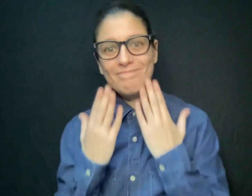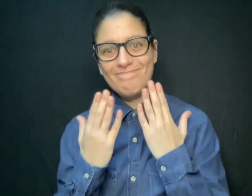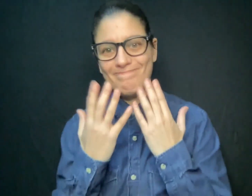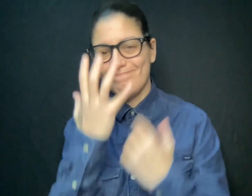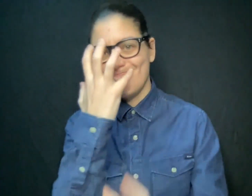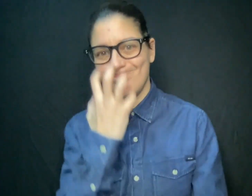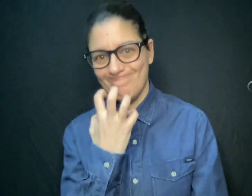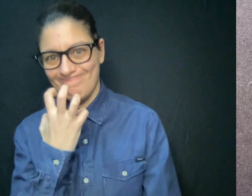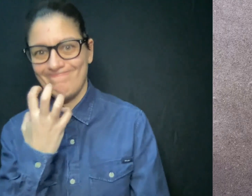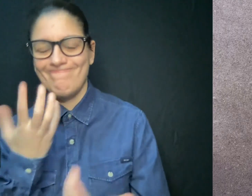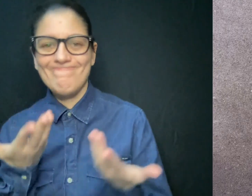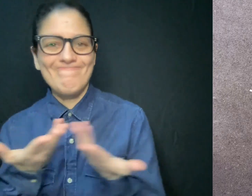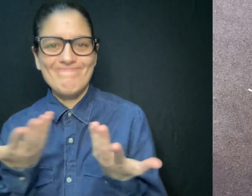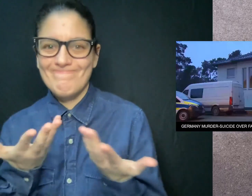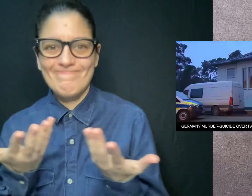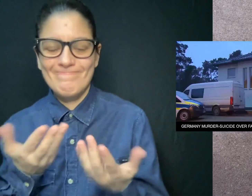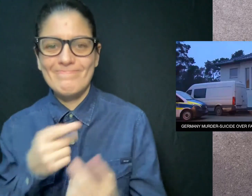we begin with a sad story from Germany